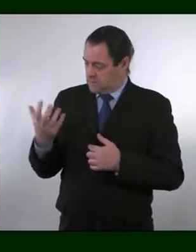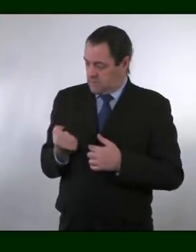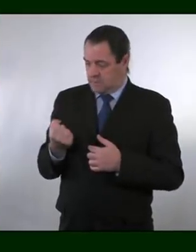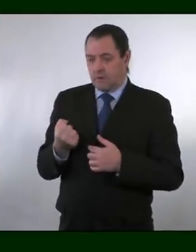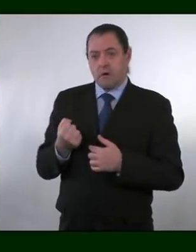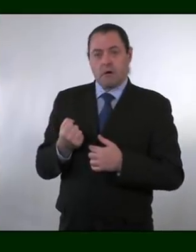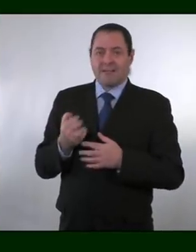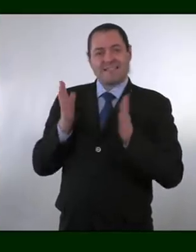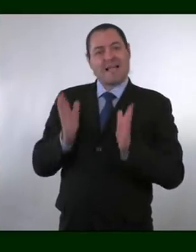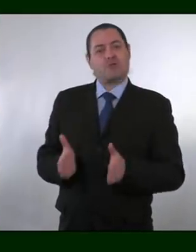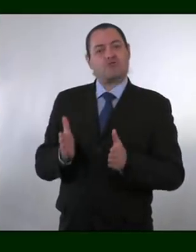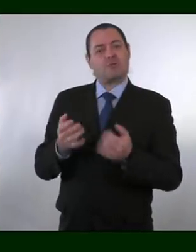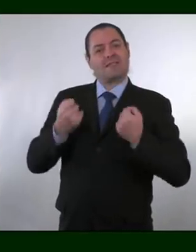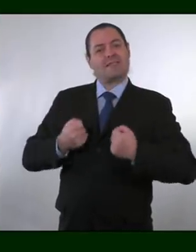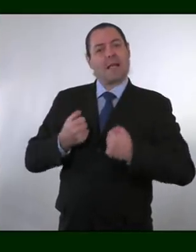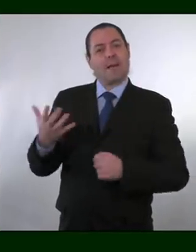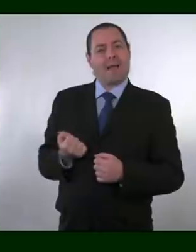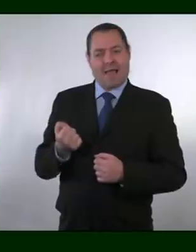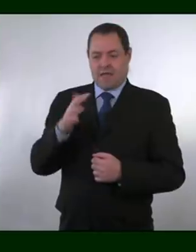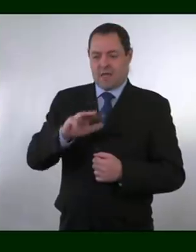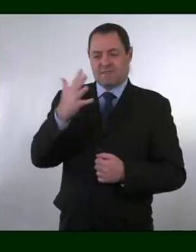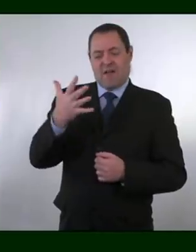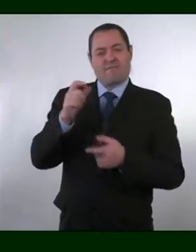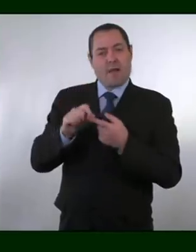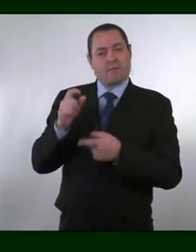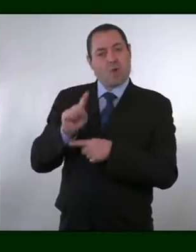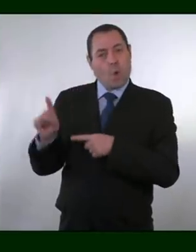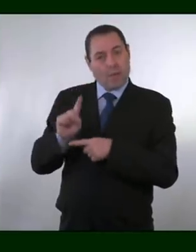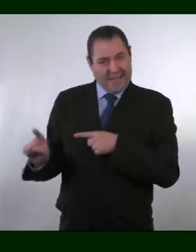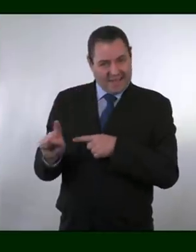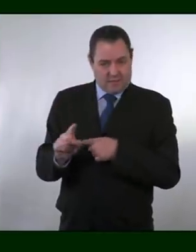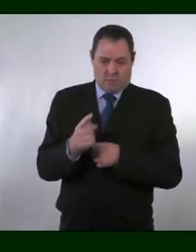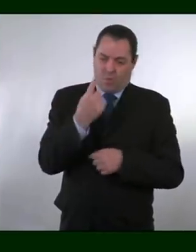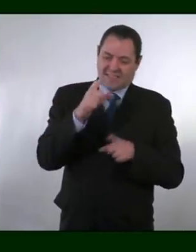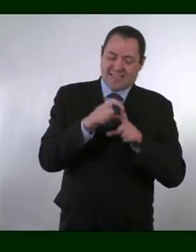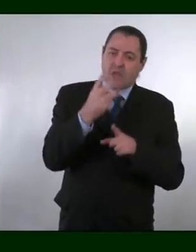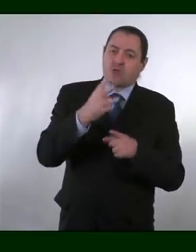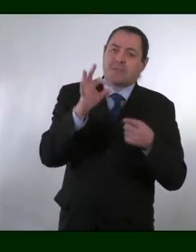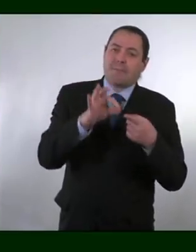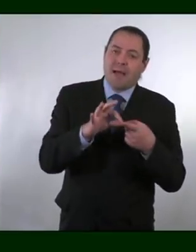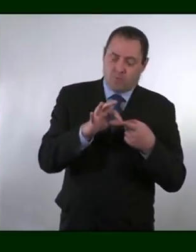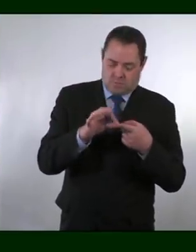which is £95 a week—that is £13 a day—or a one- off payment of £500,